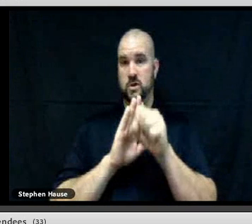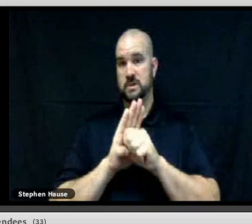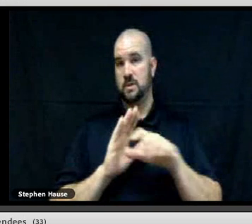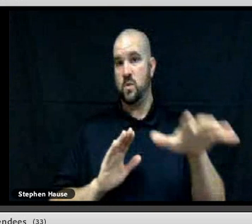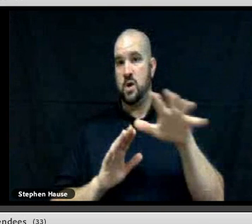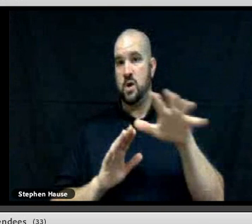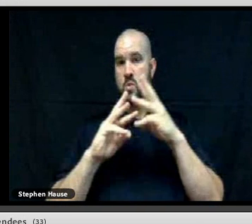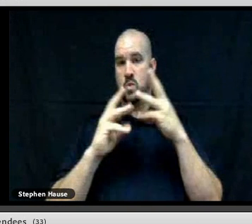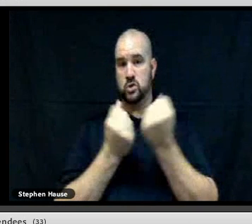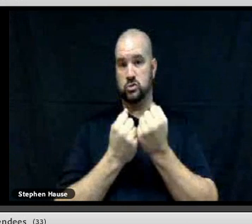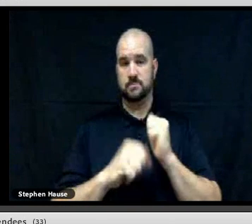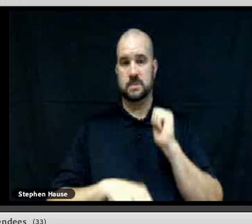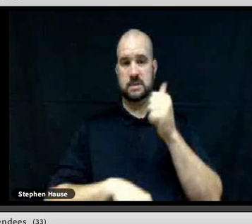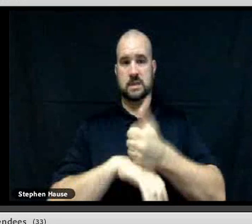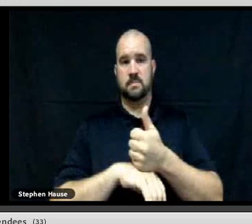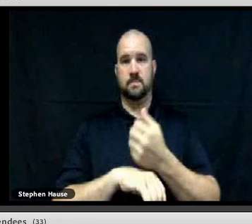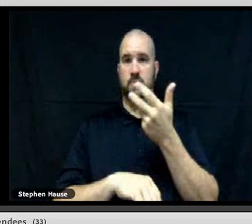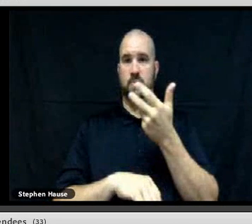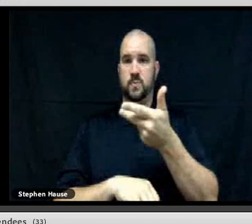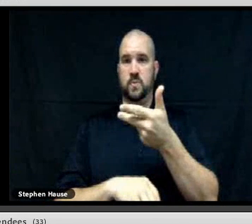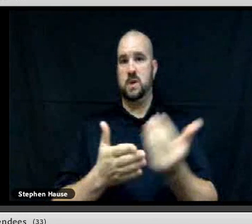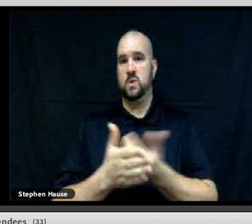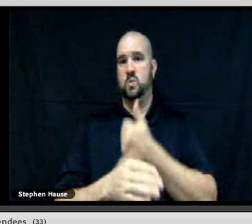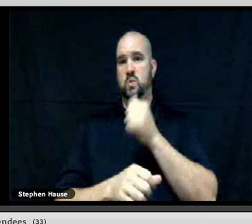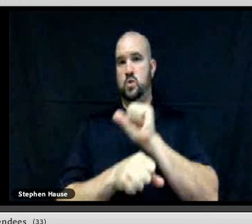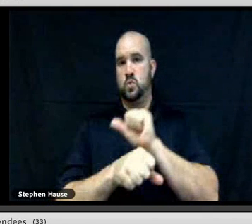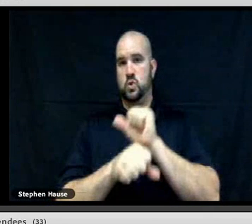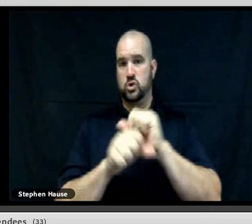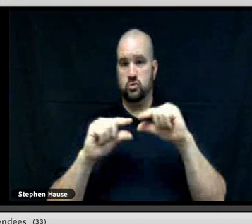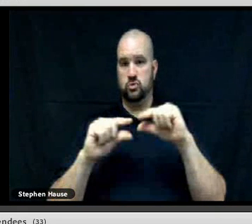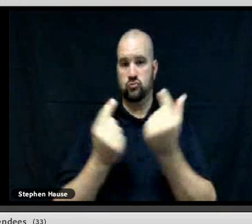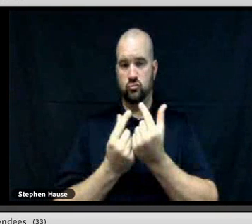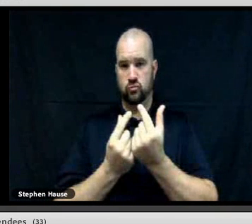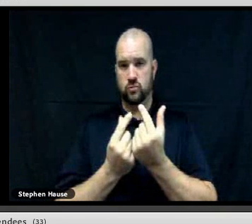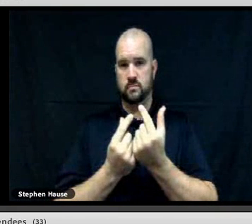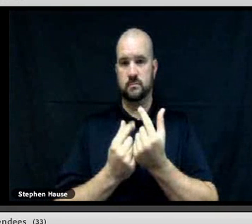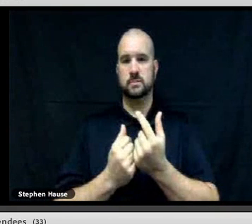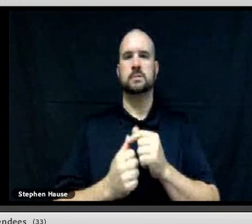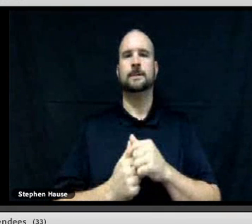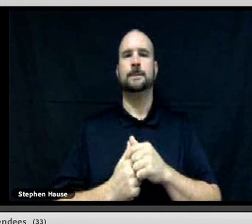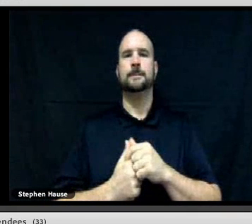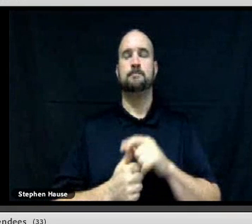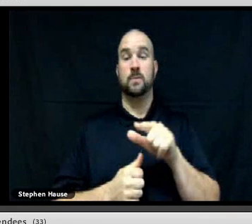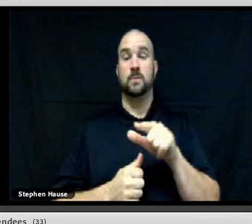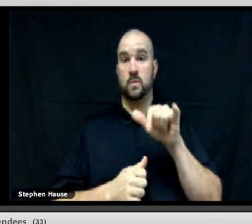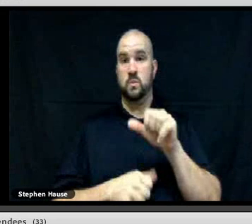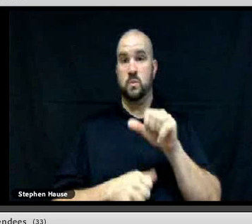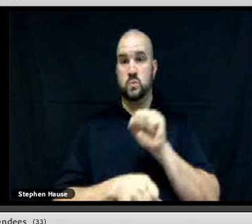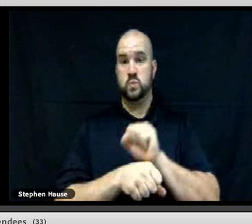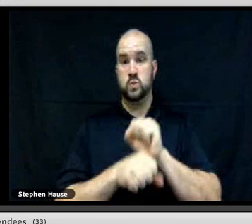uh, related to metadata outreach and training. And those working groups are, uh, working really hard to get,